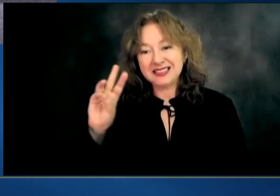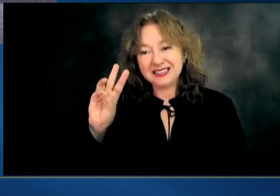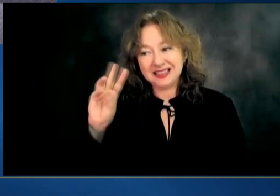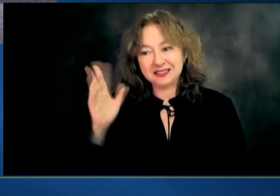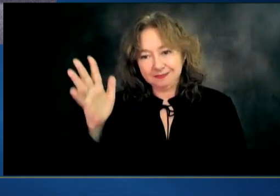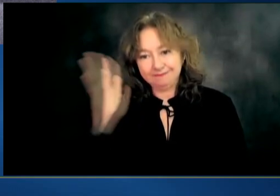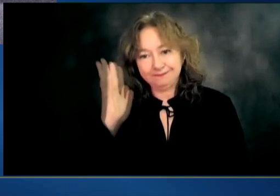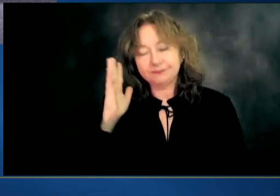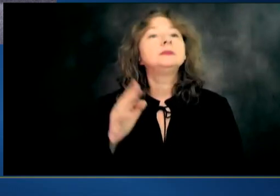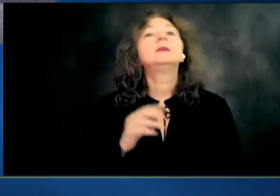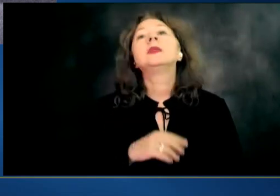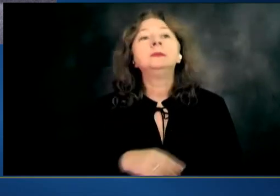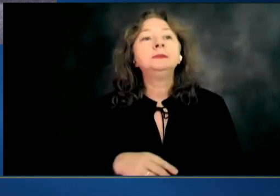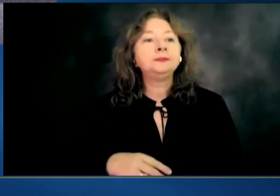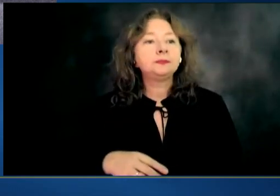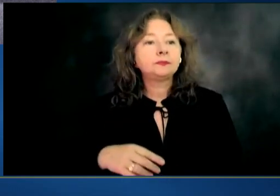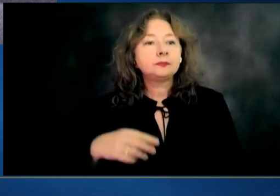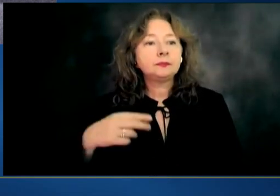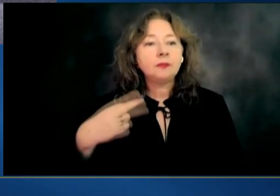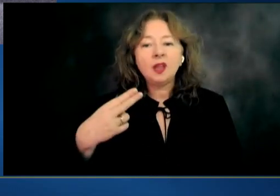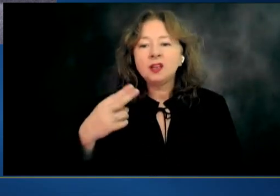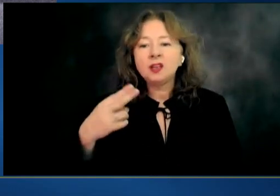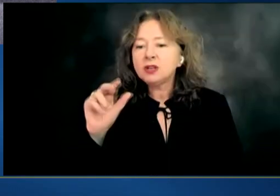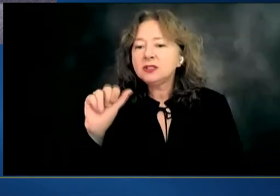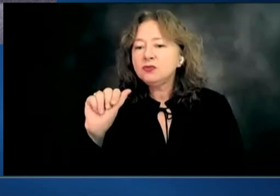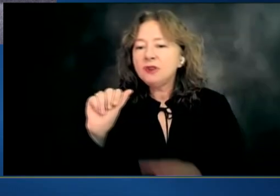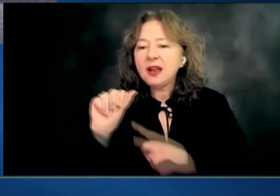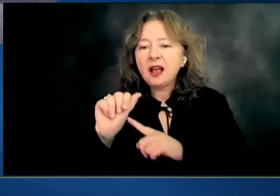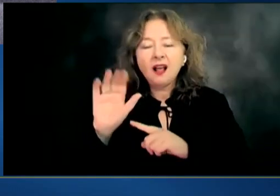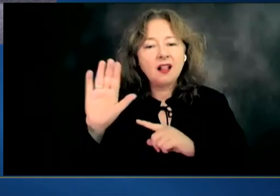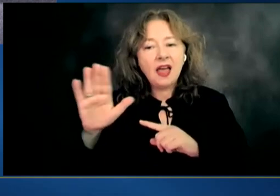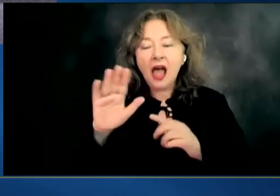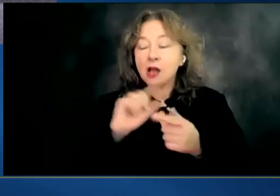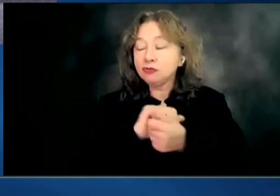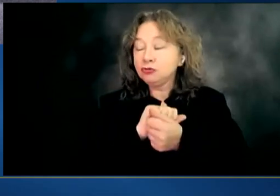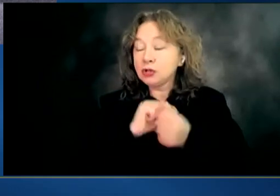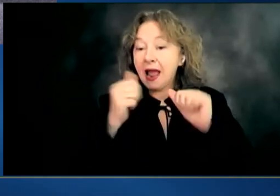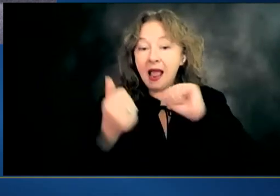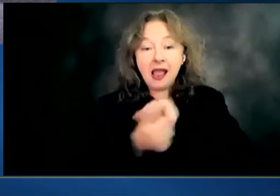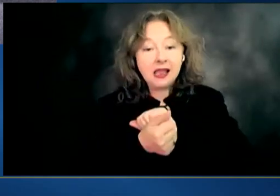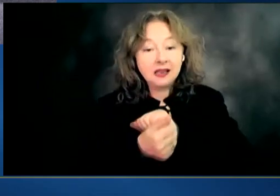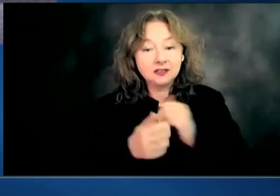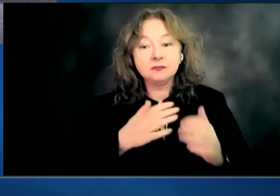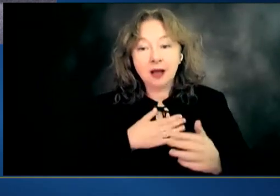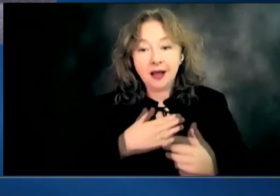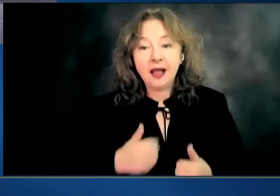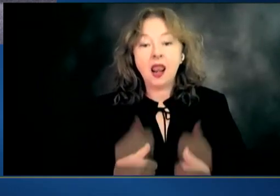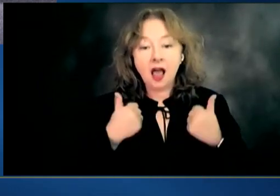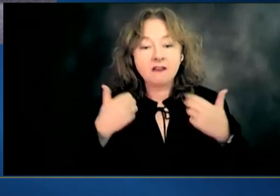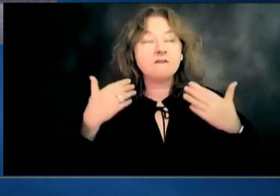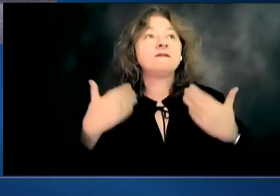for me, was a game changer. It changed my life dramatically. I went from having